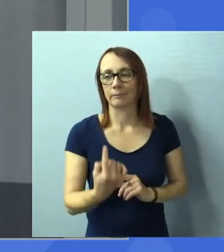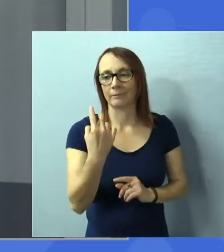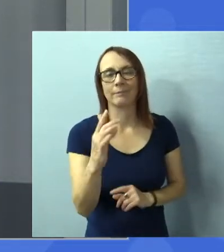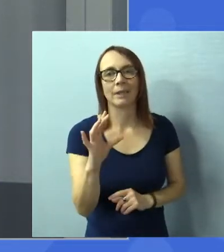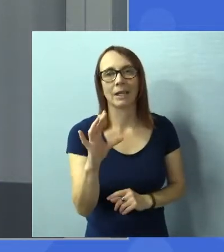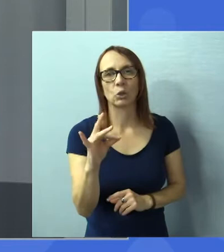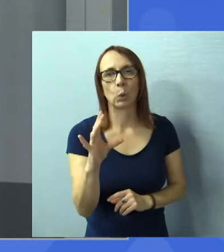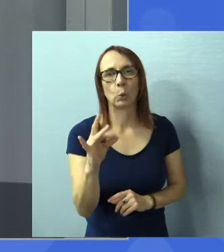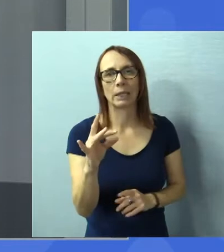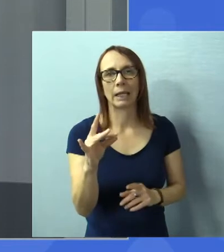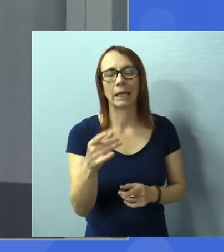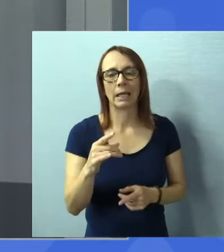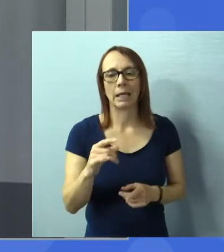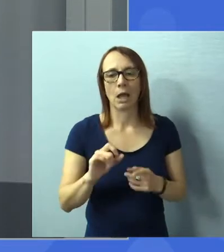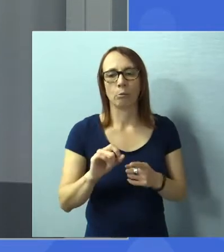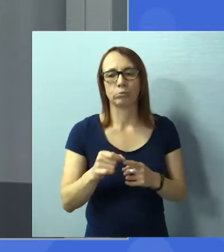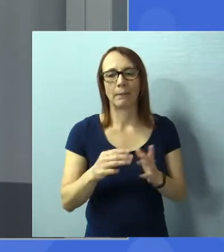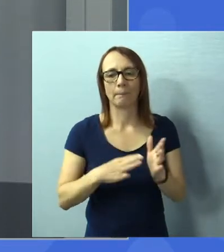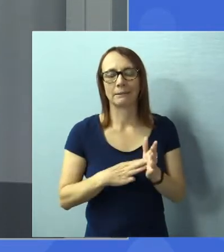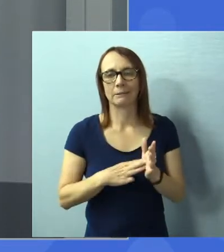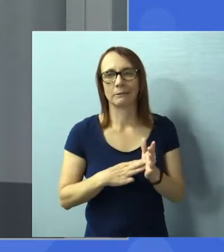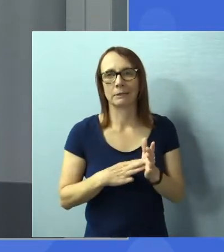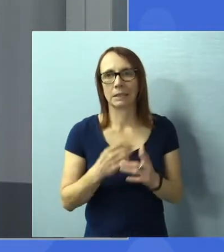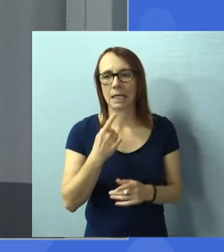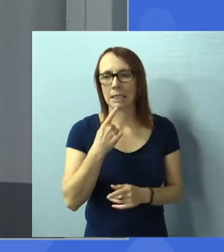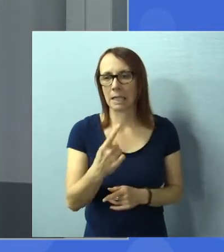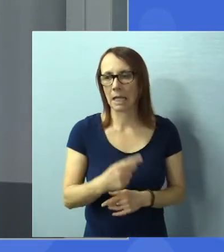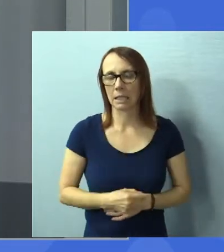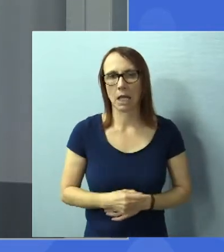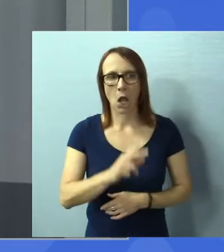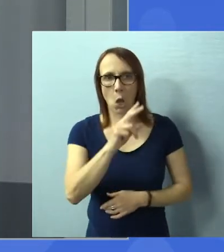responded to Scotland's rate to choose with a farm answer no it was an answer